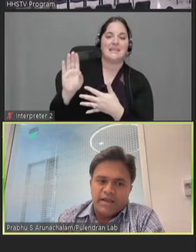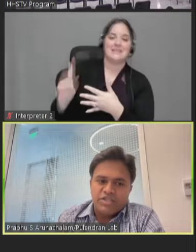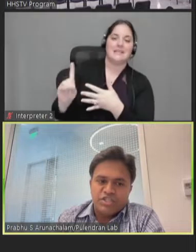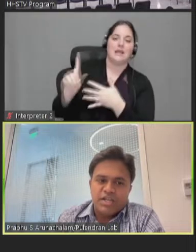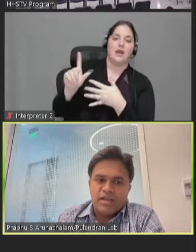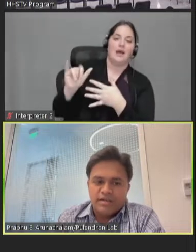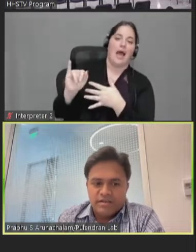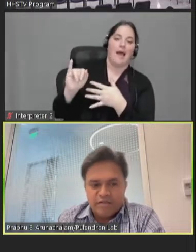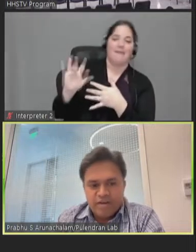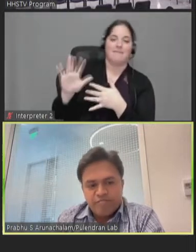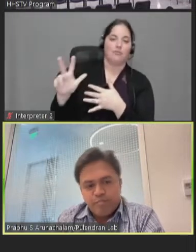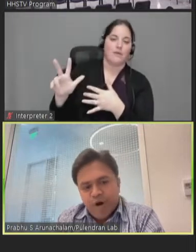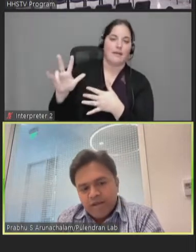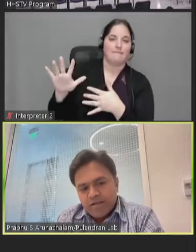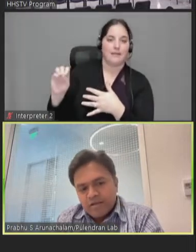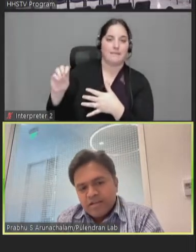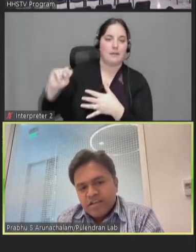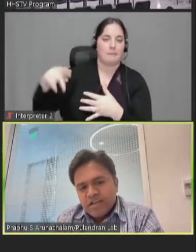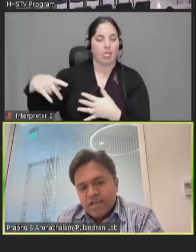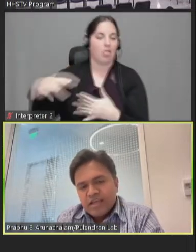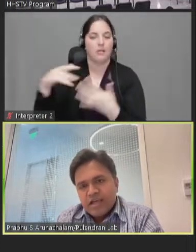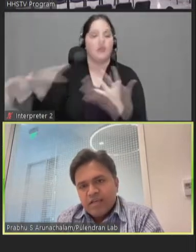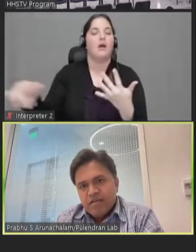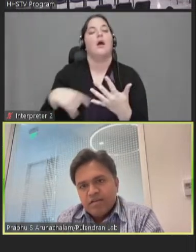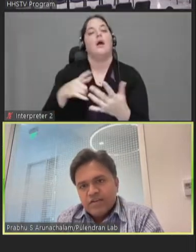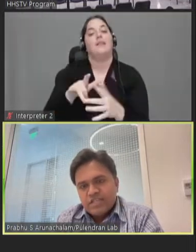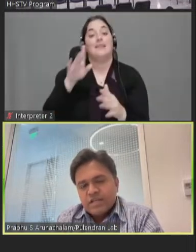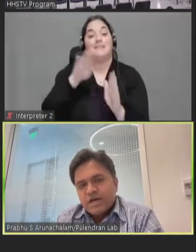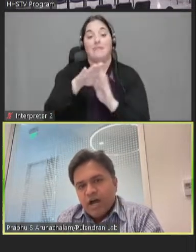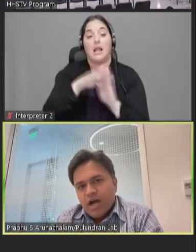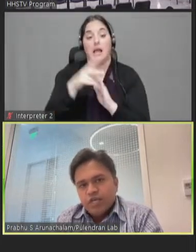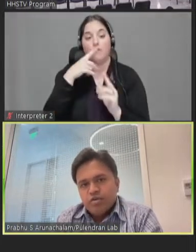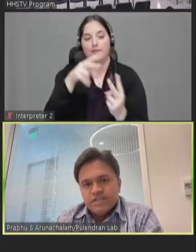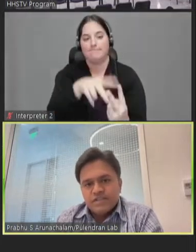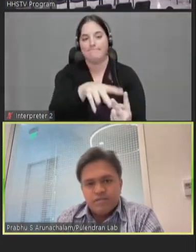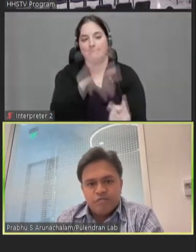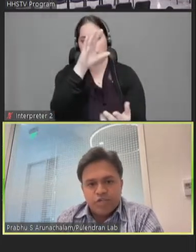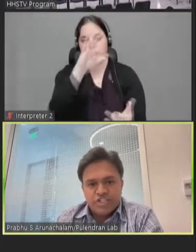antigen developed by Dr. Neil King and David Veesler at the University of Washington?